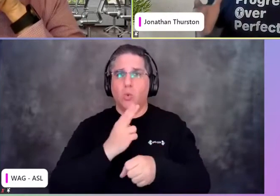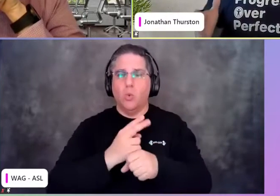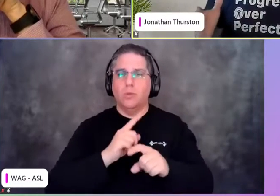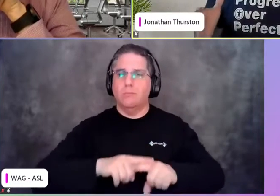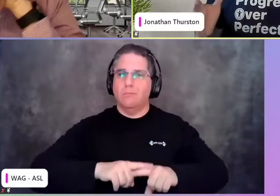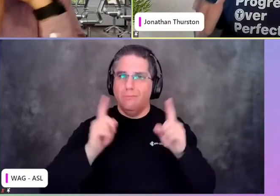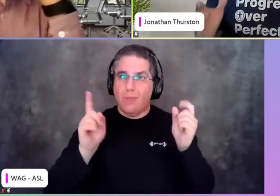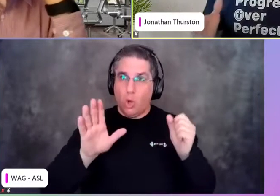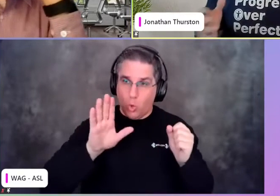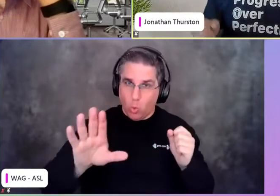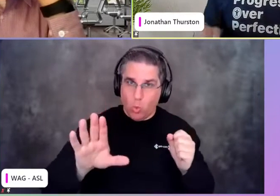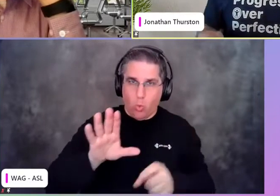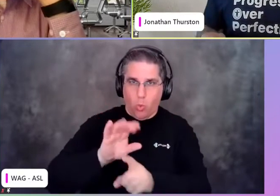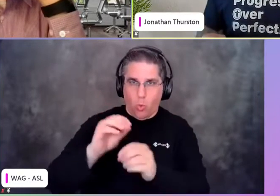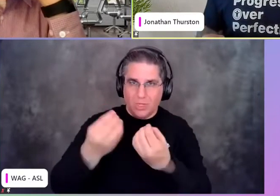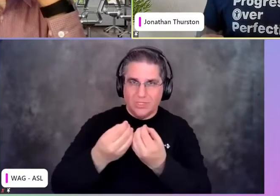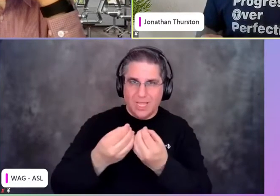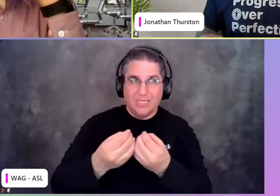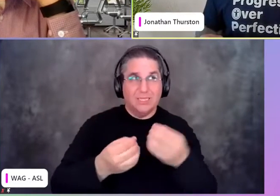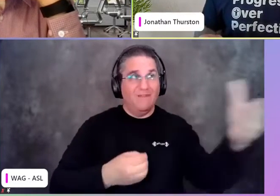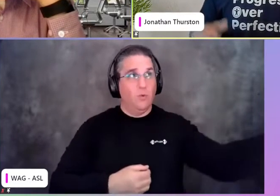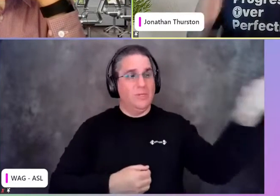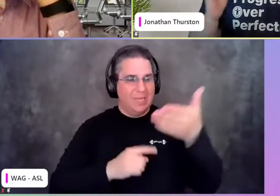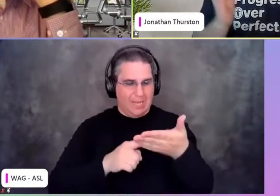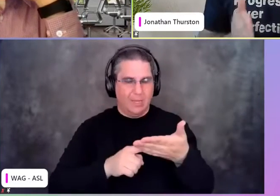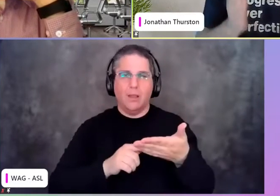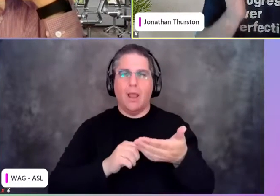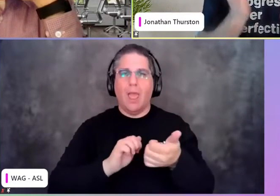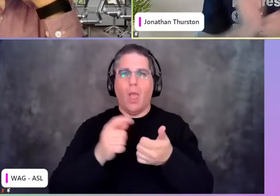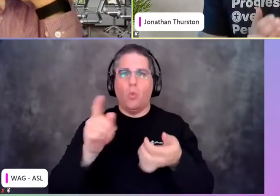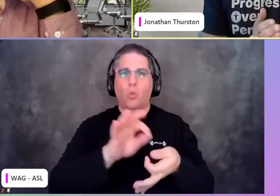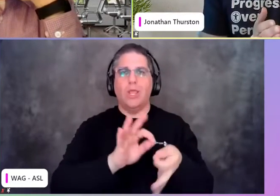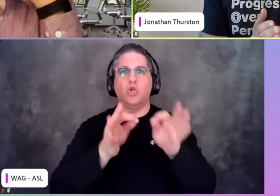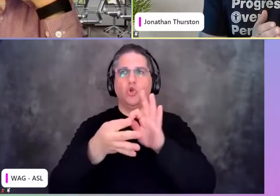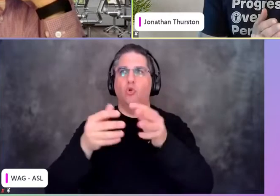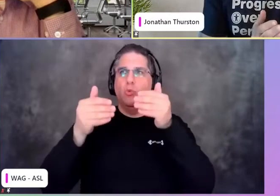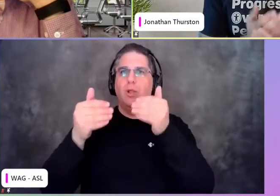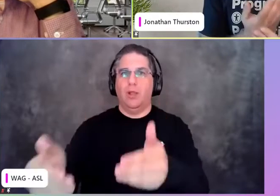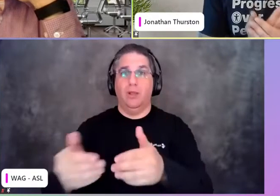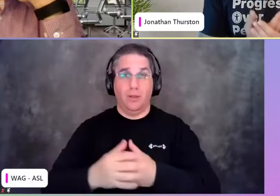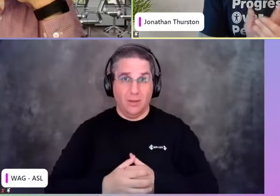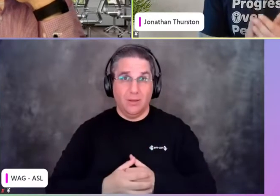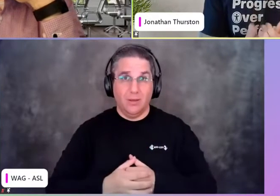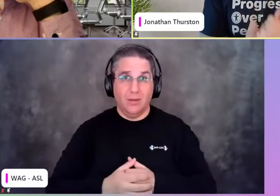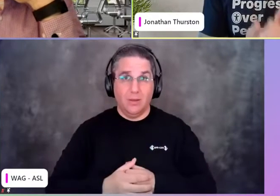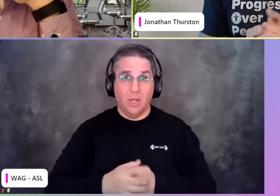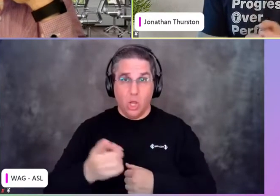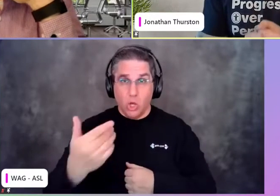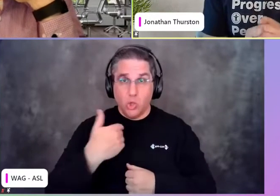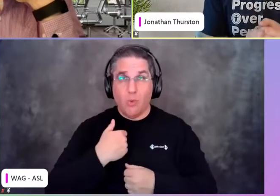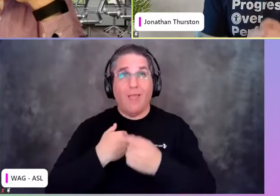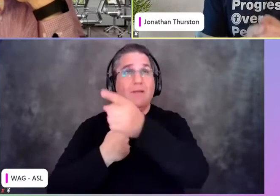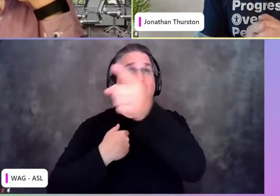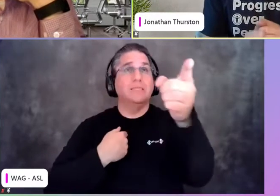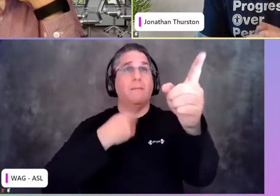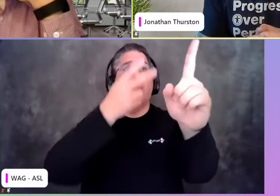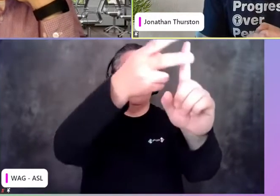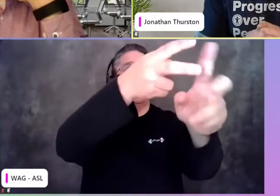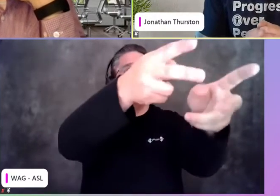standards we can lean on across the industry, global standards, right. But how does your organization